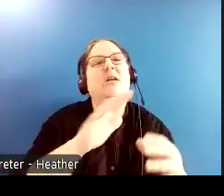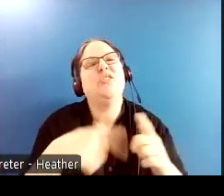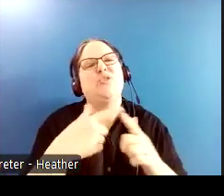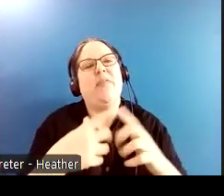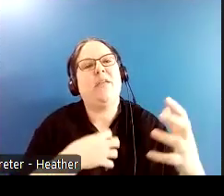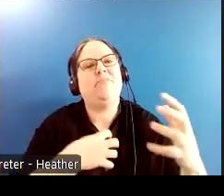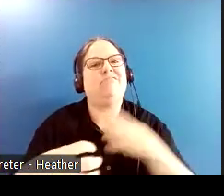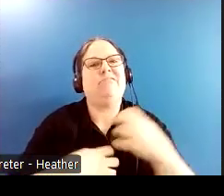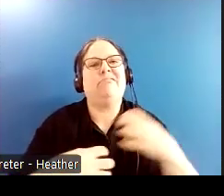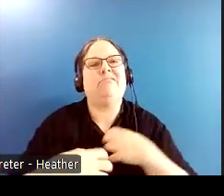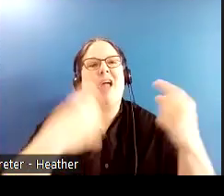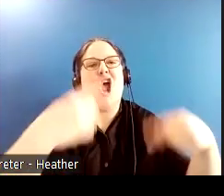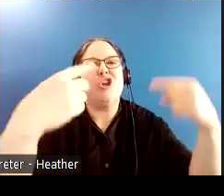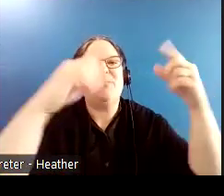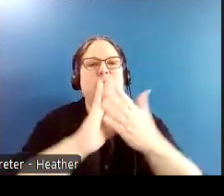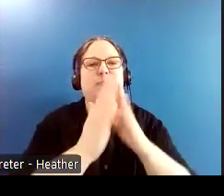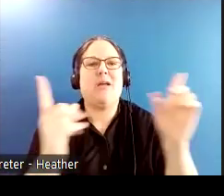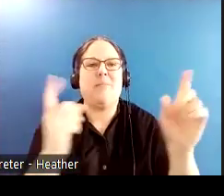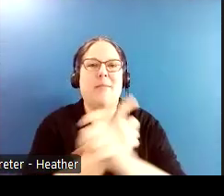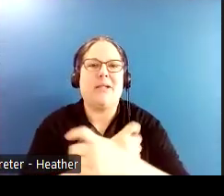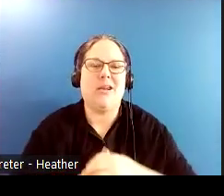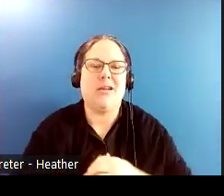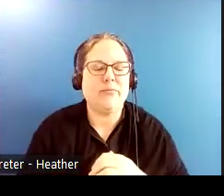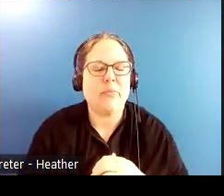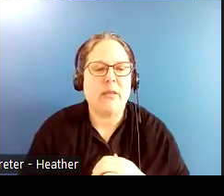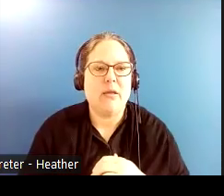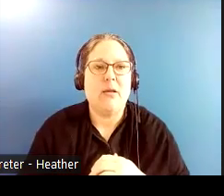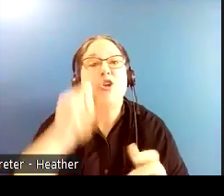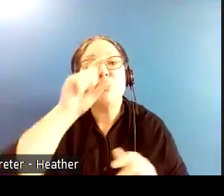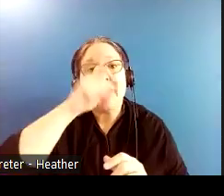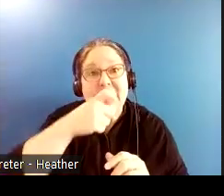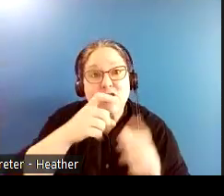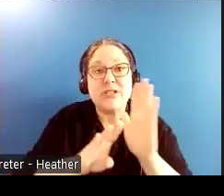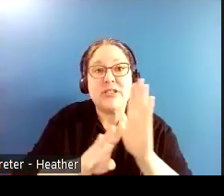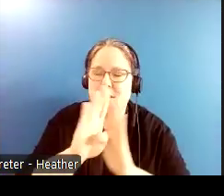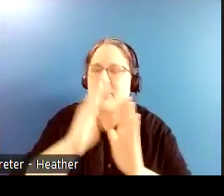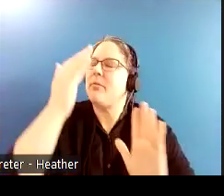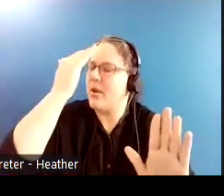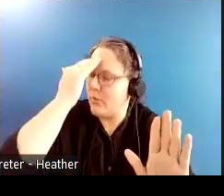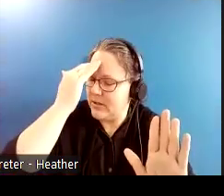complicated issue. So the Egyptians develop and we know this because Herodotus the Greek